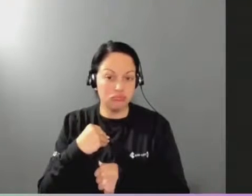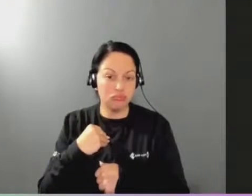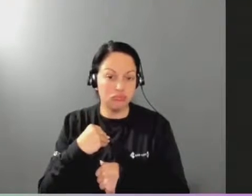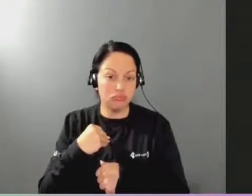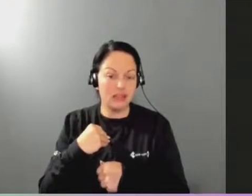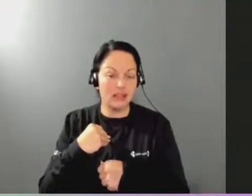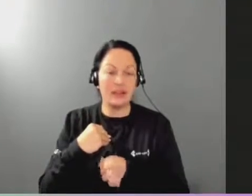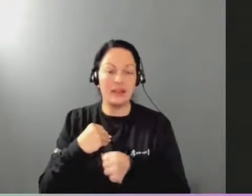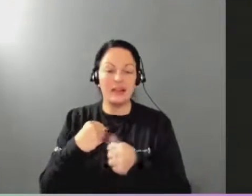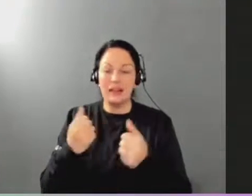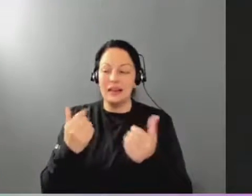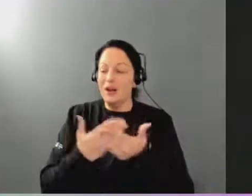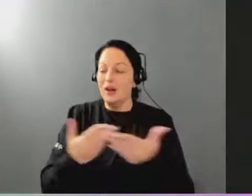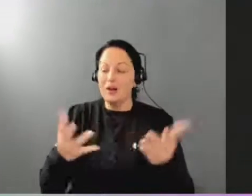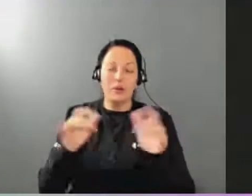getting people to that that